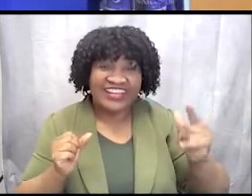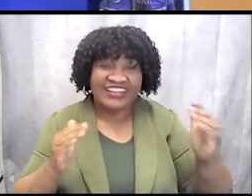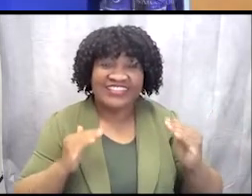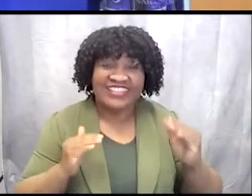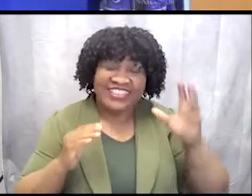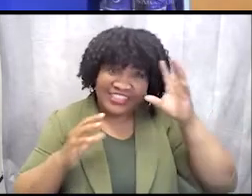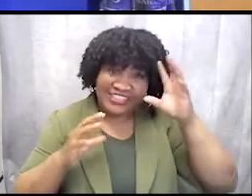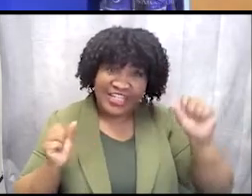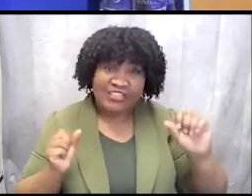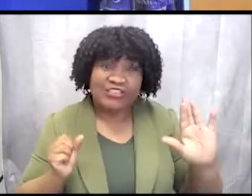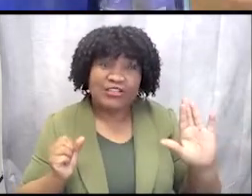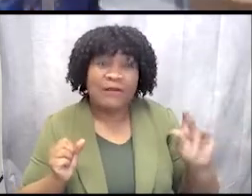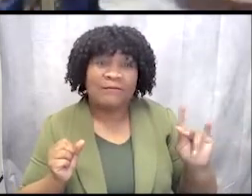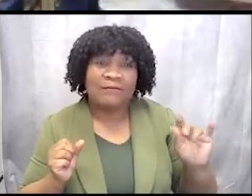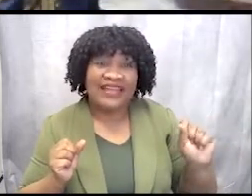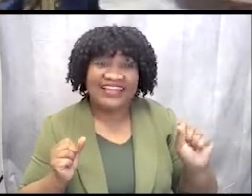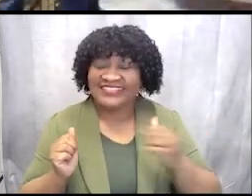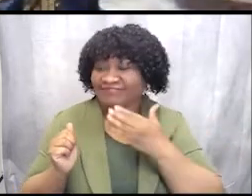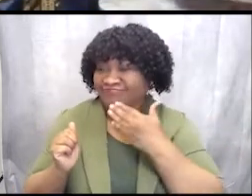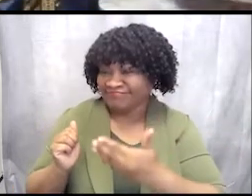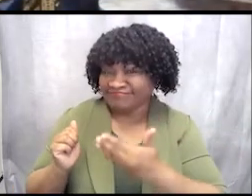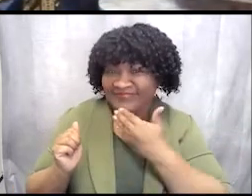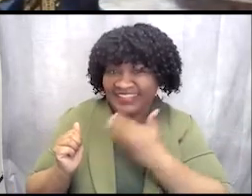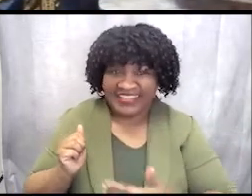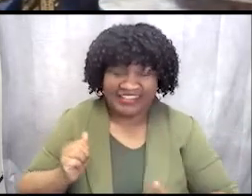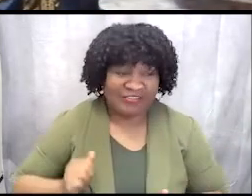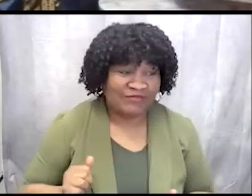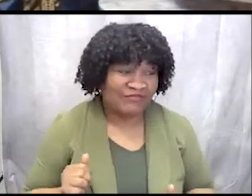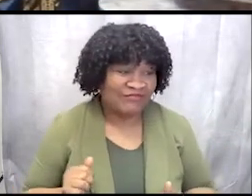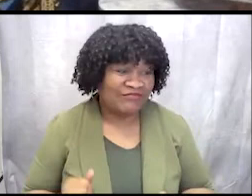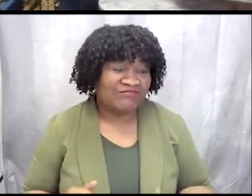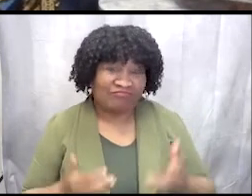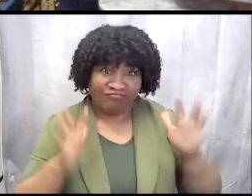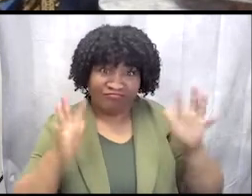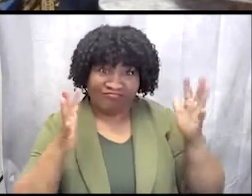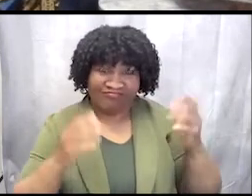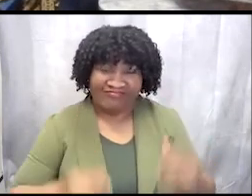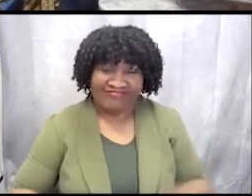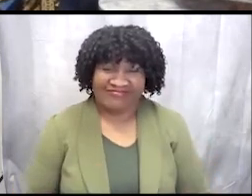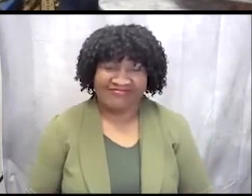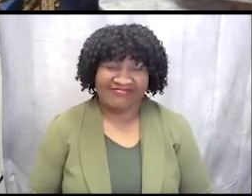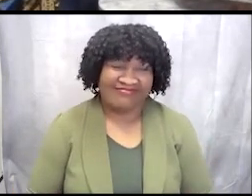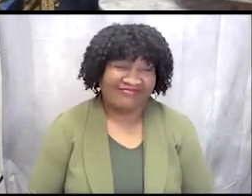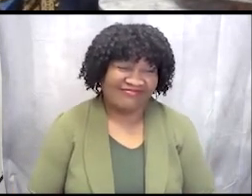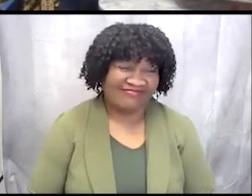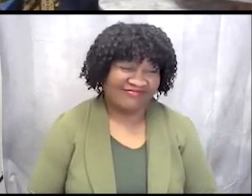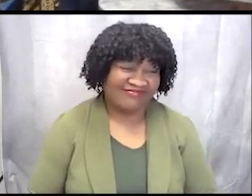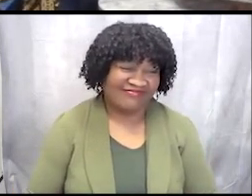Good evening and welcome. Thank you. - Thank you. Let's give them a... (clapping)